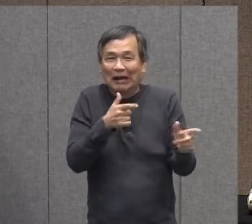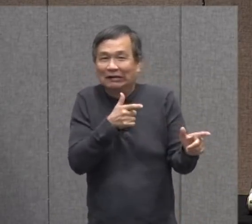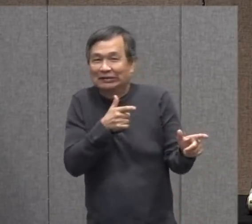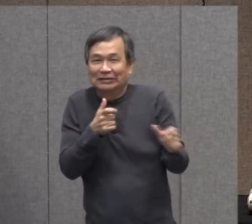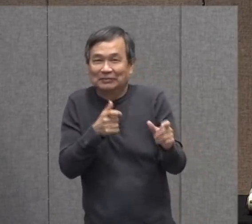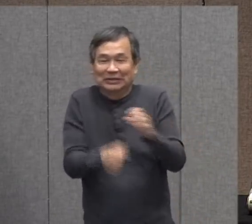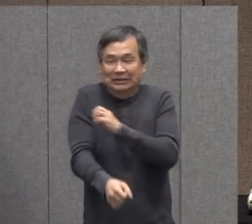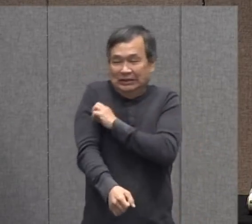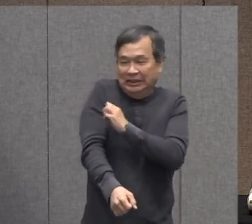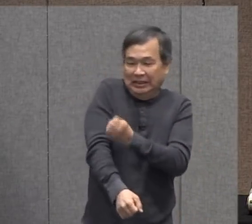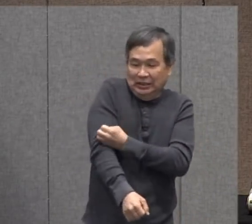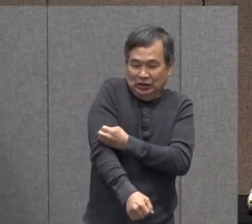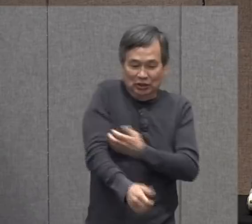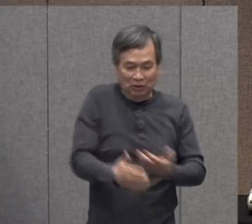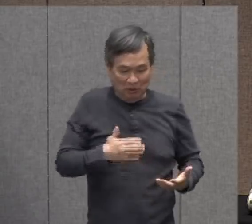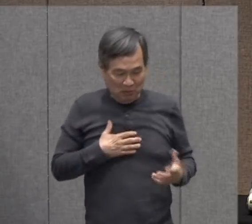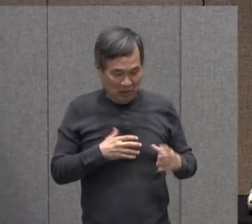or any of the items I brought?